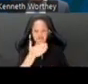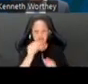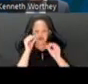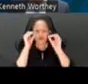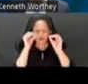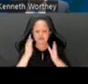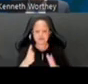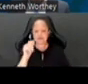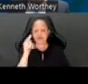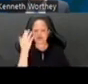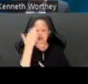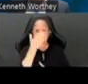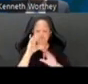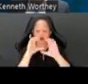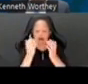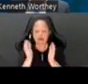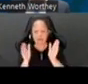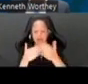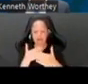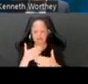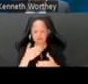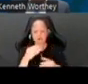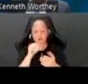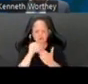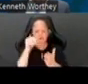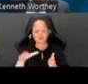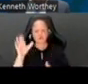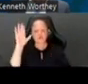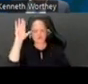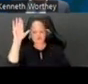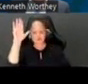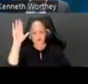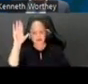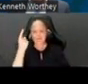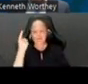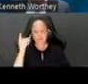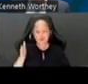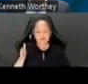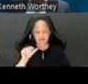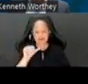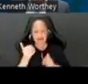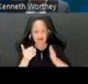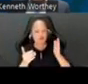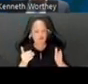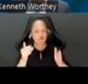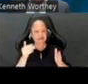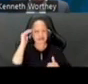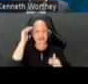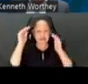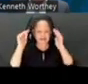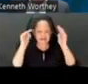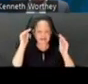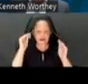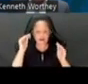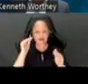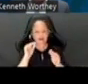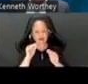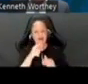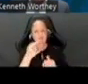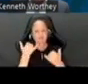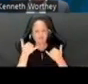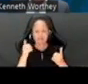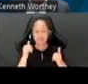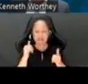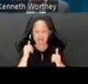of the class with students raising their hand. The other side has an adult playing the game.